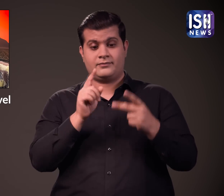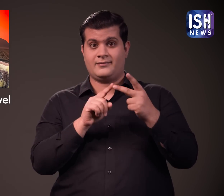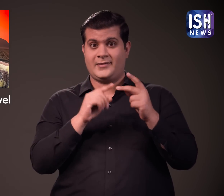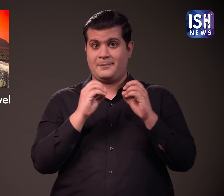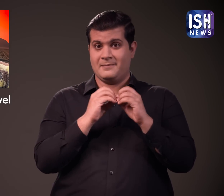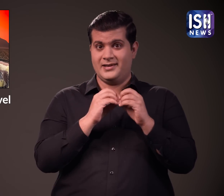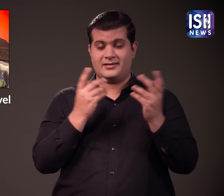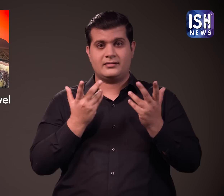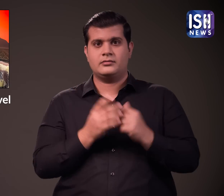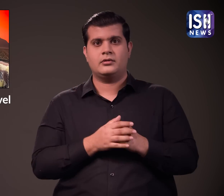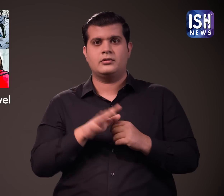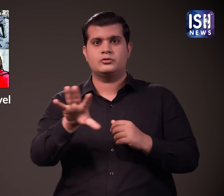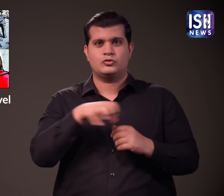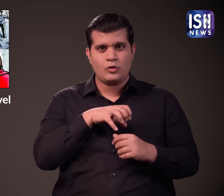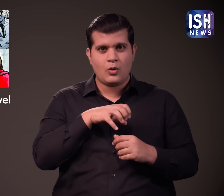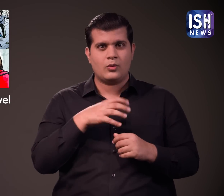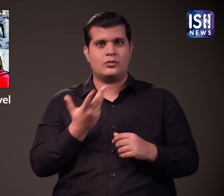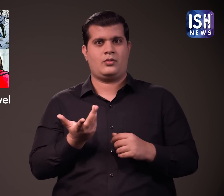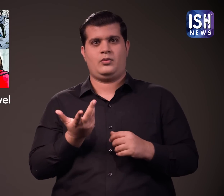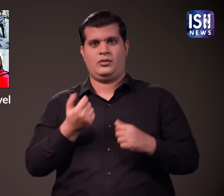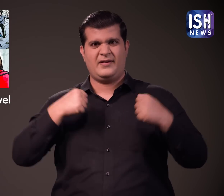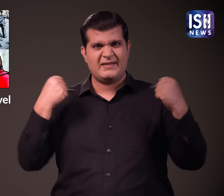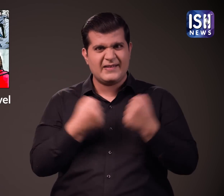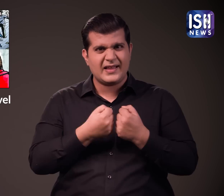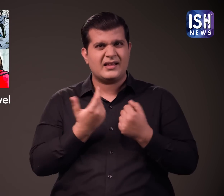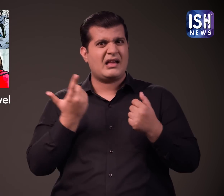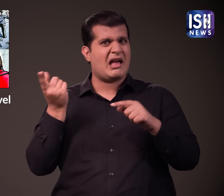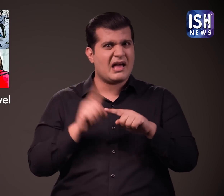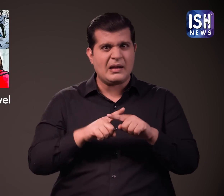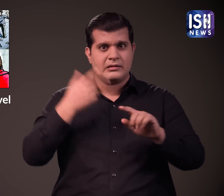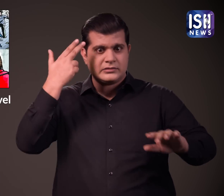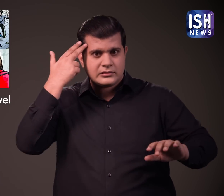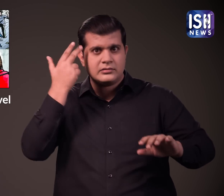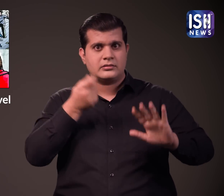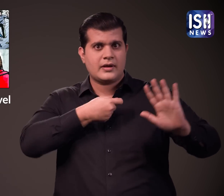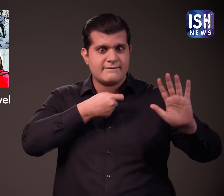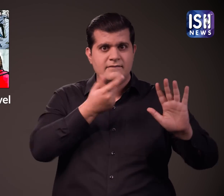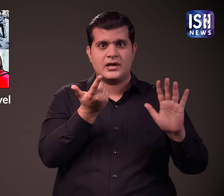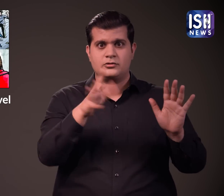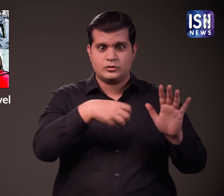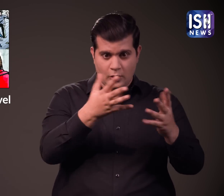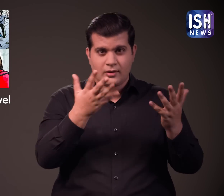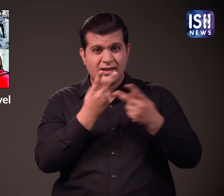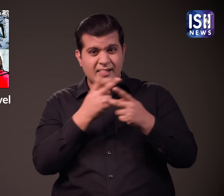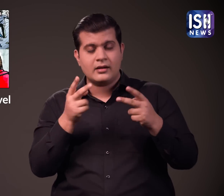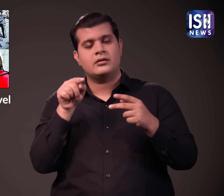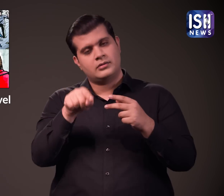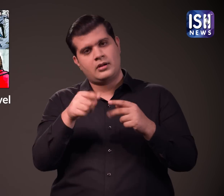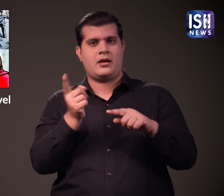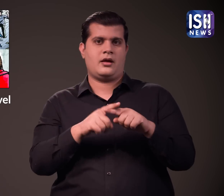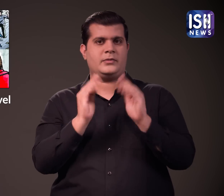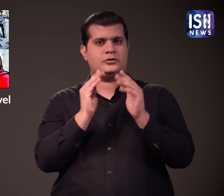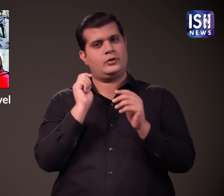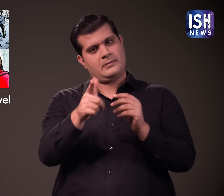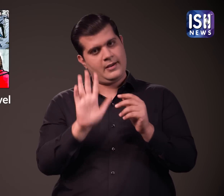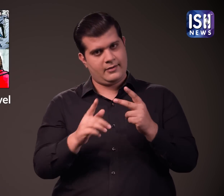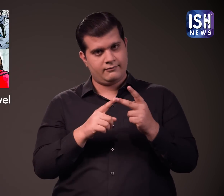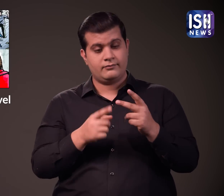B) Violent attack, robbery or dacoity will also be covered.